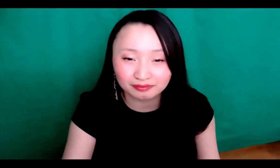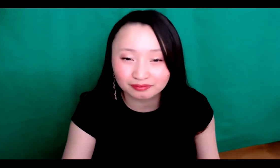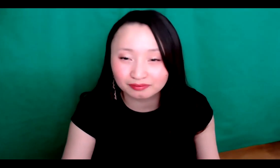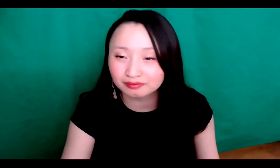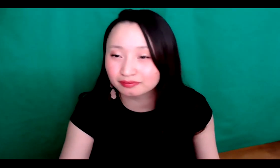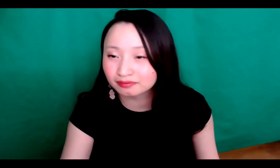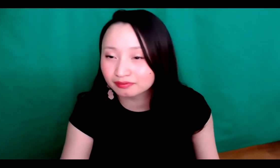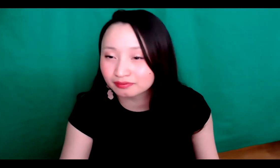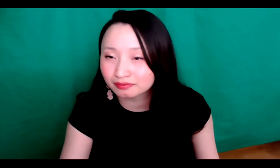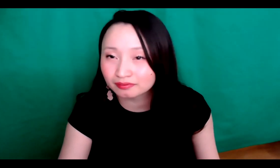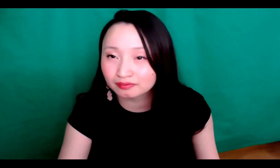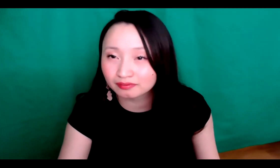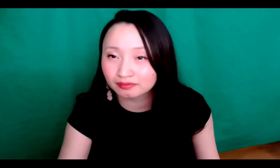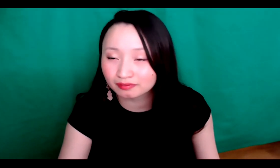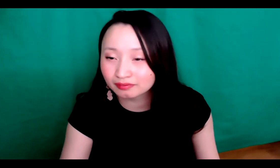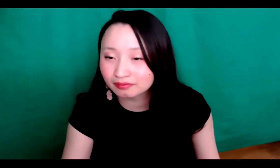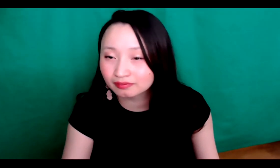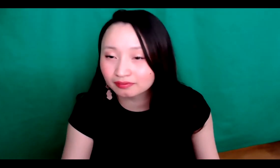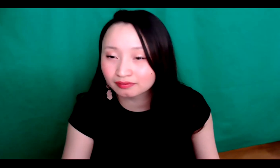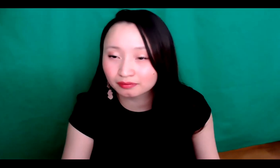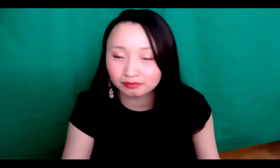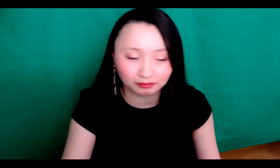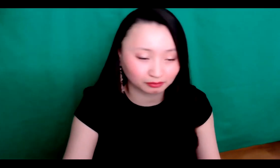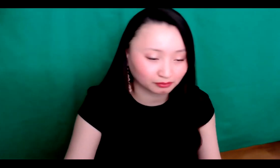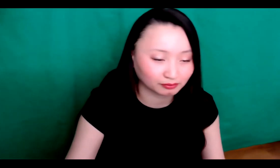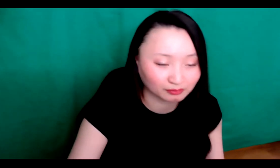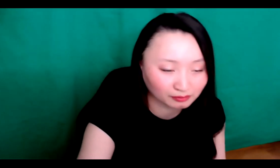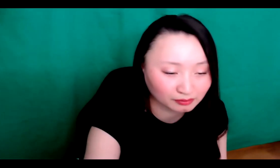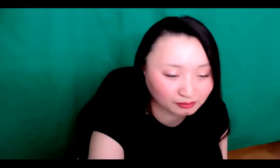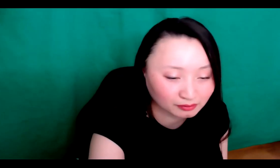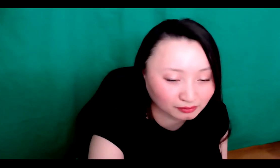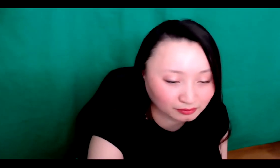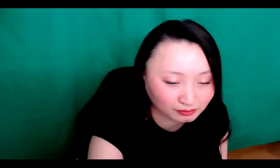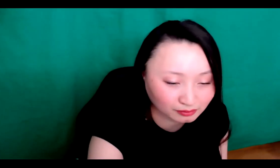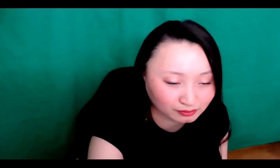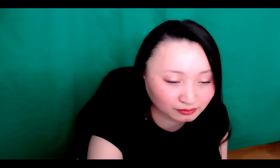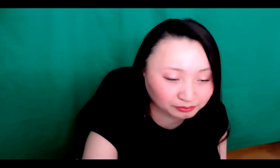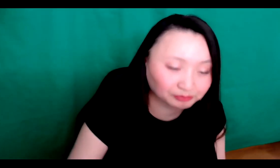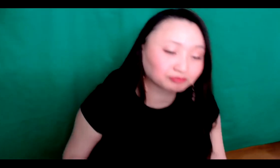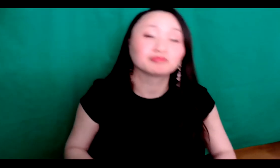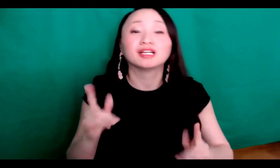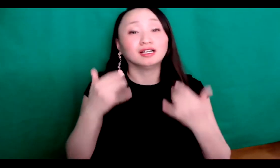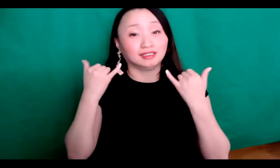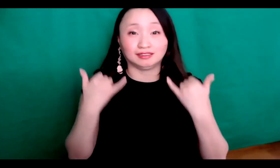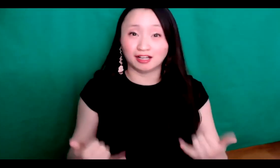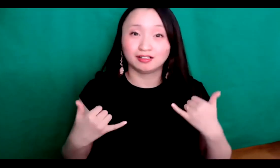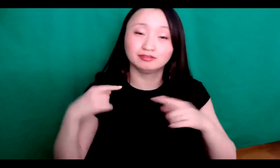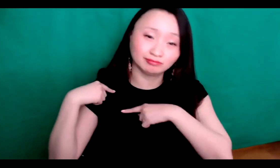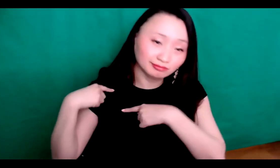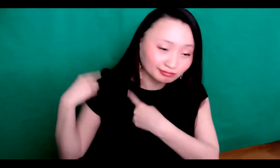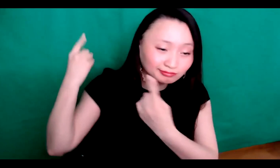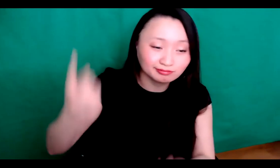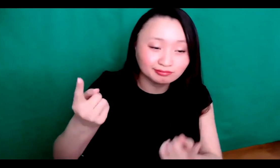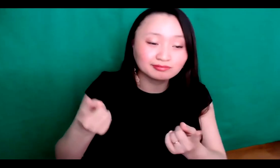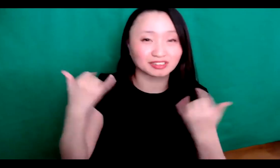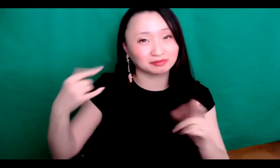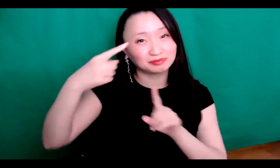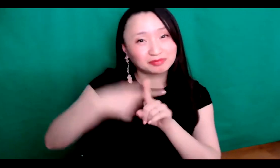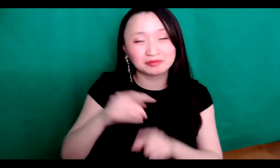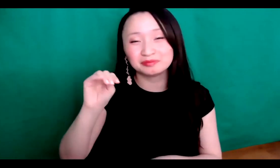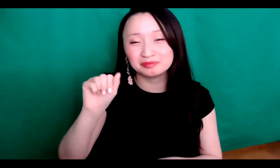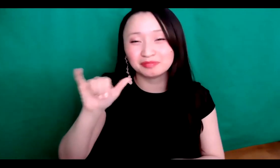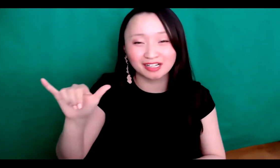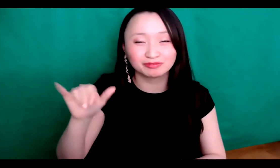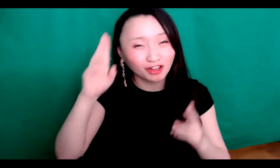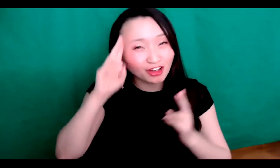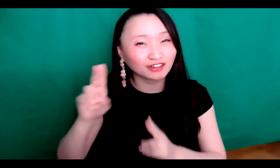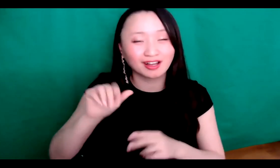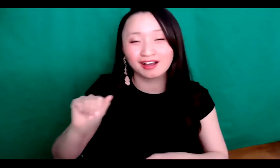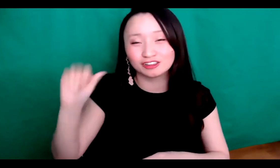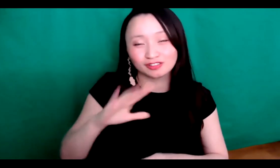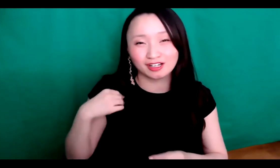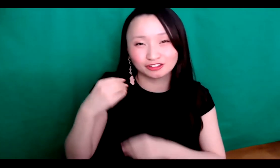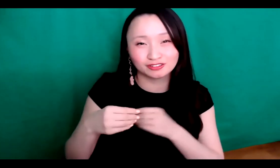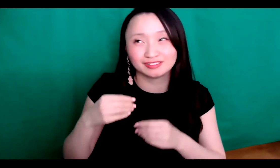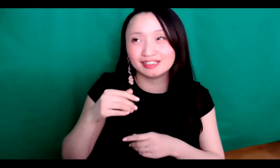go ahead and move on. Alright. So since this is the month of May